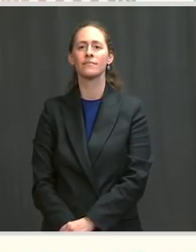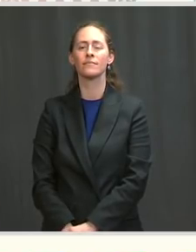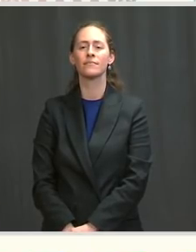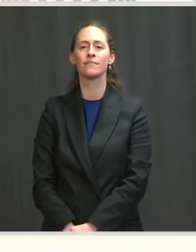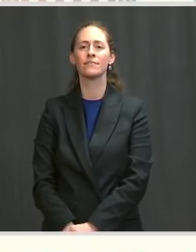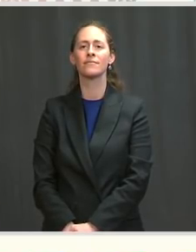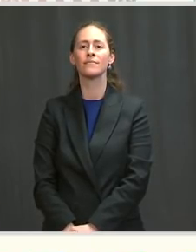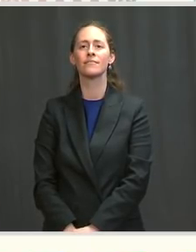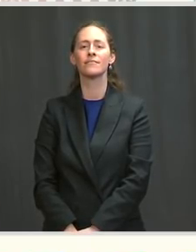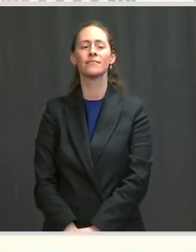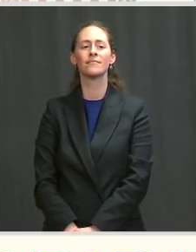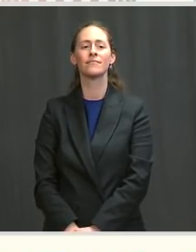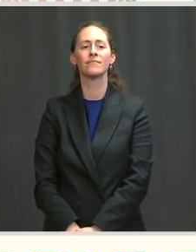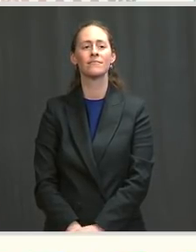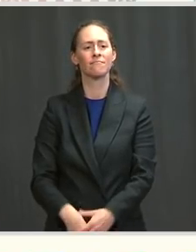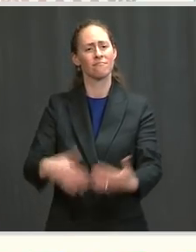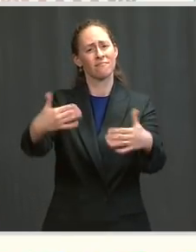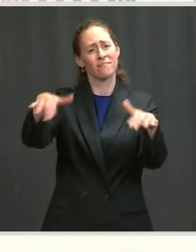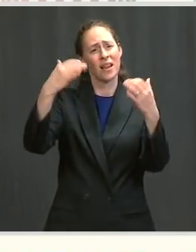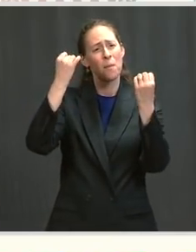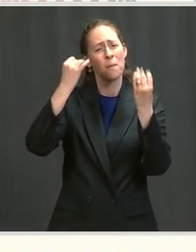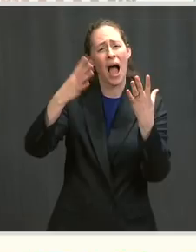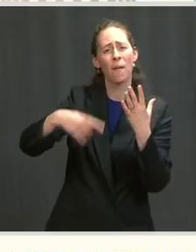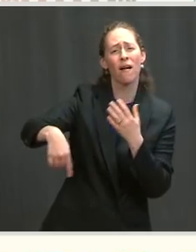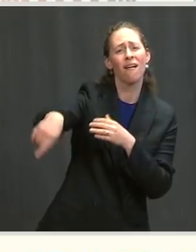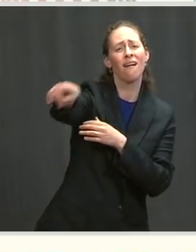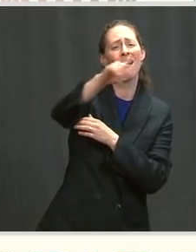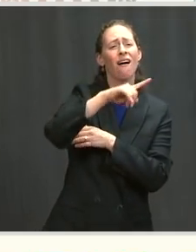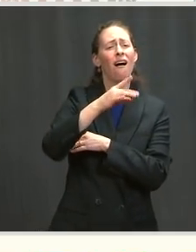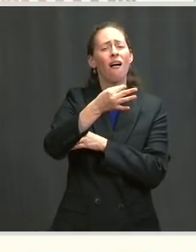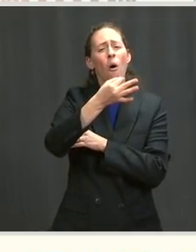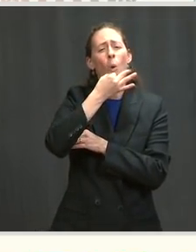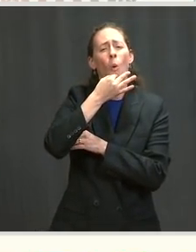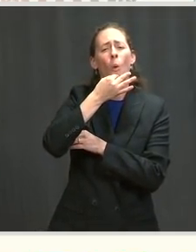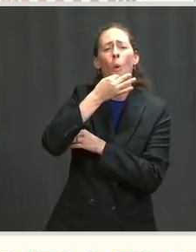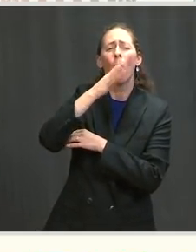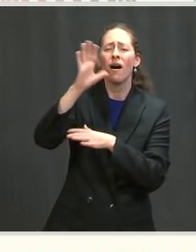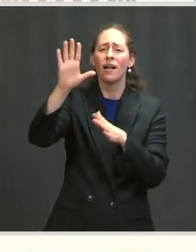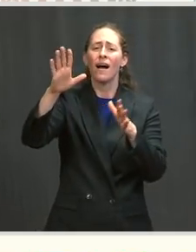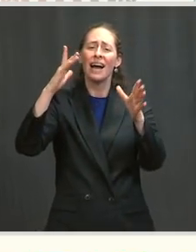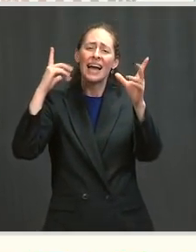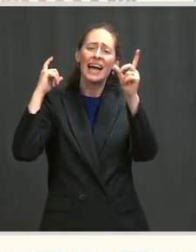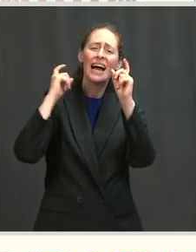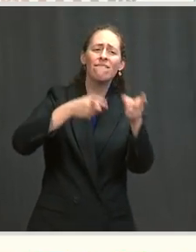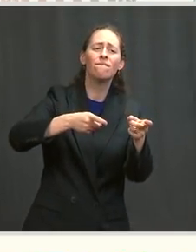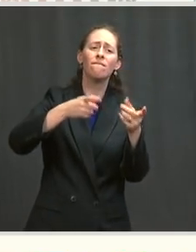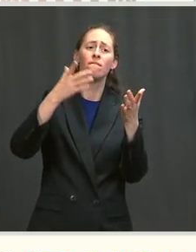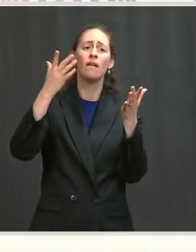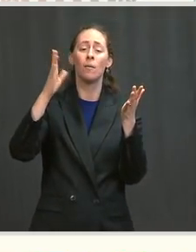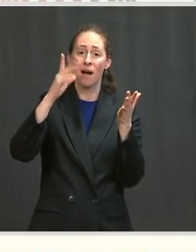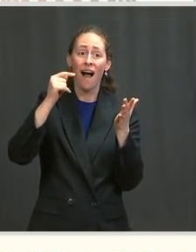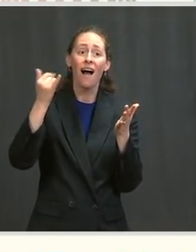So many talented people whose gifts, whose gifts would not have been available to the American people not long ago.